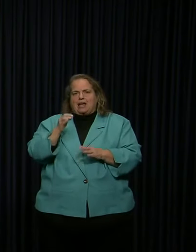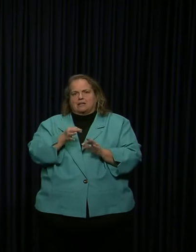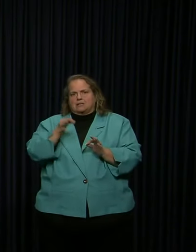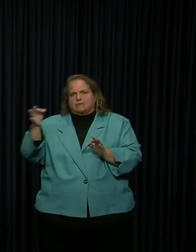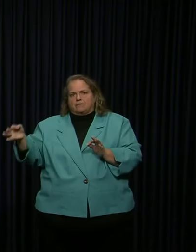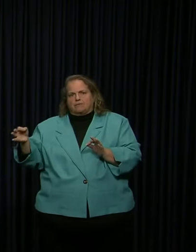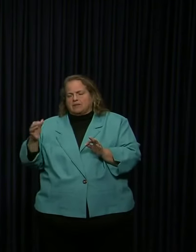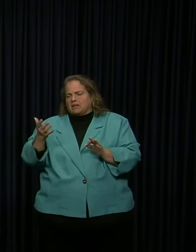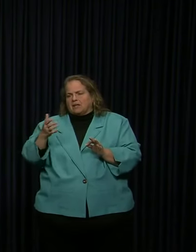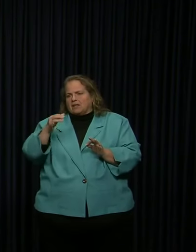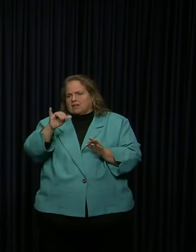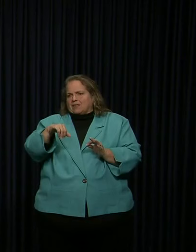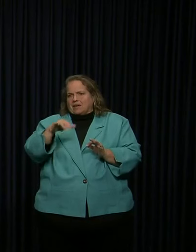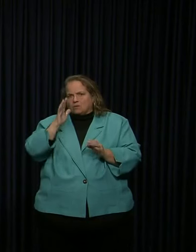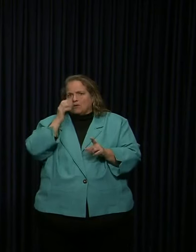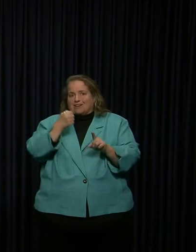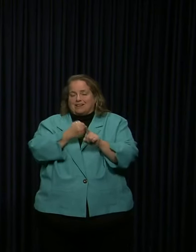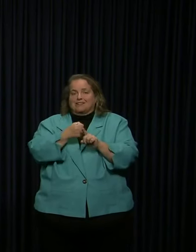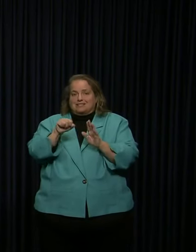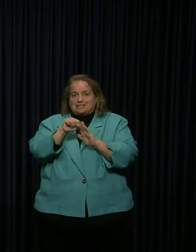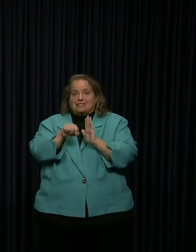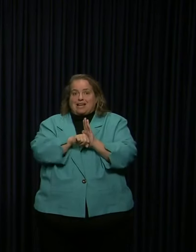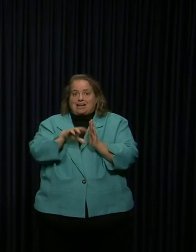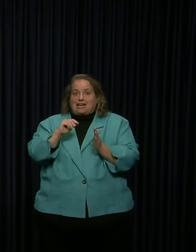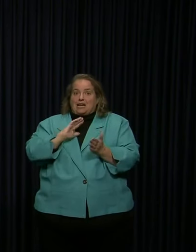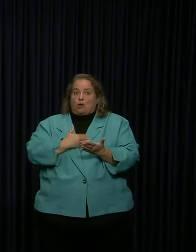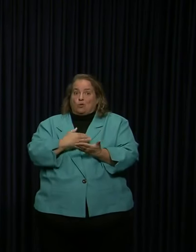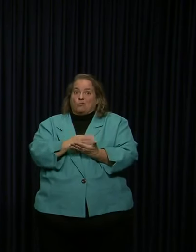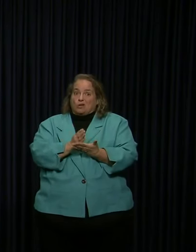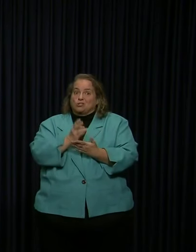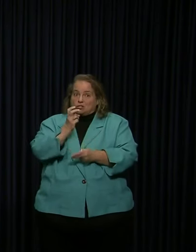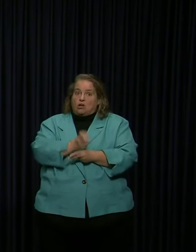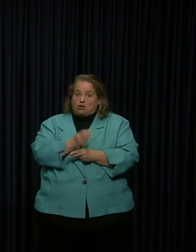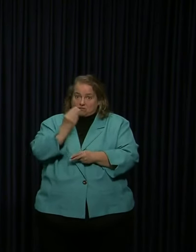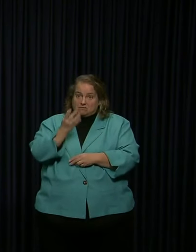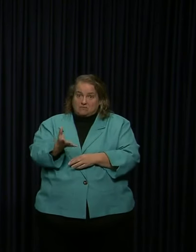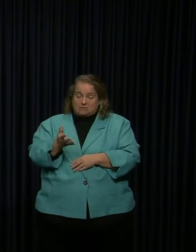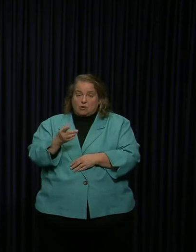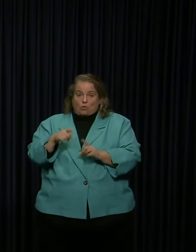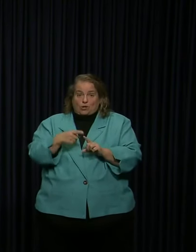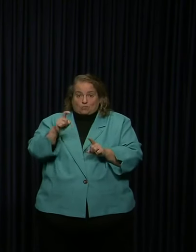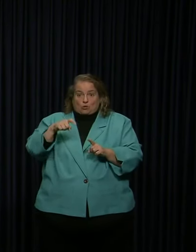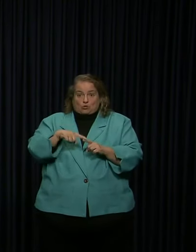STATE. RIGHT NOW IN MY CALLS THE